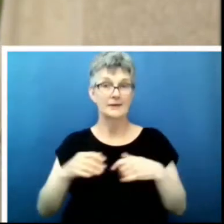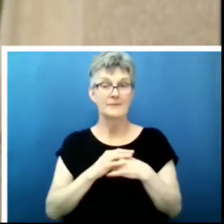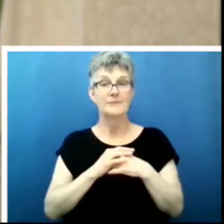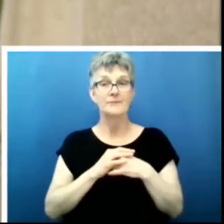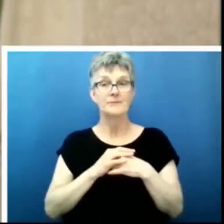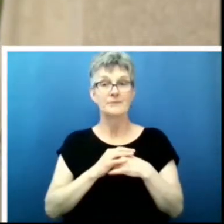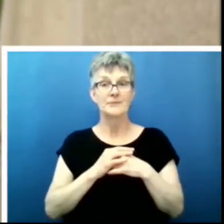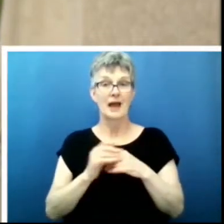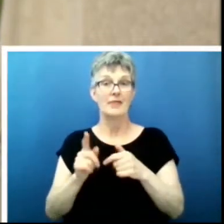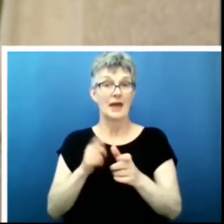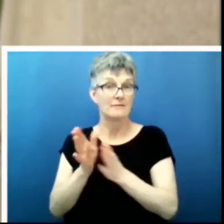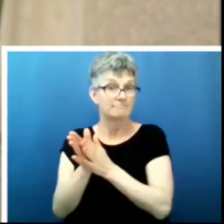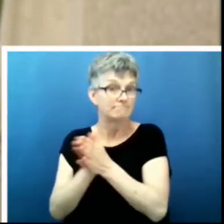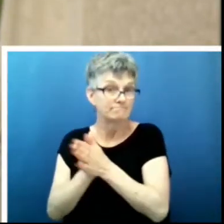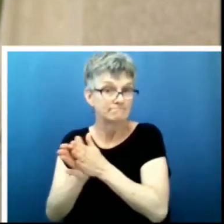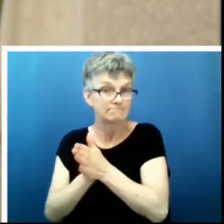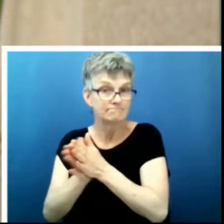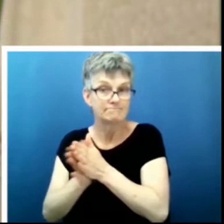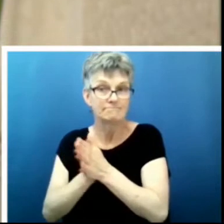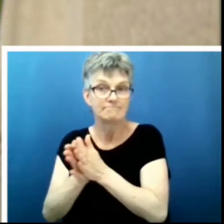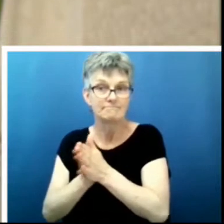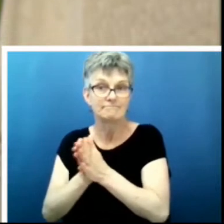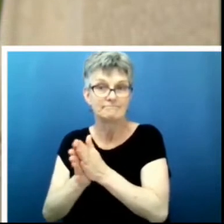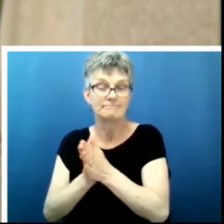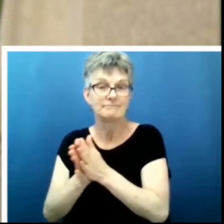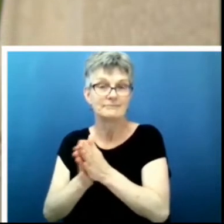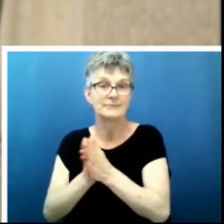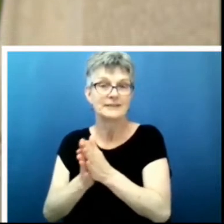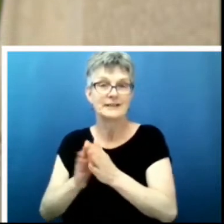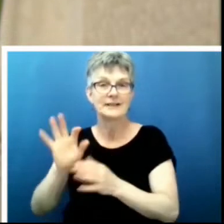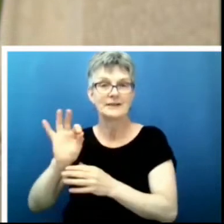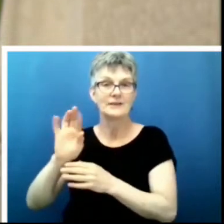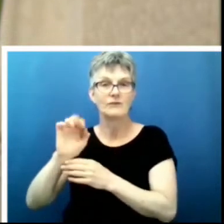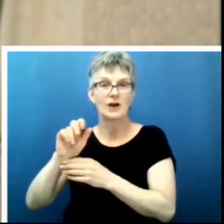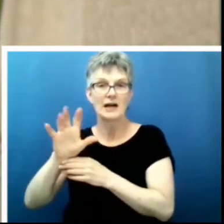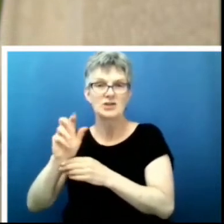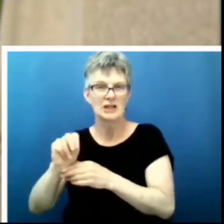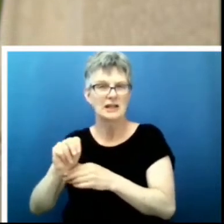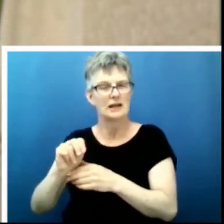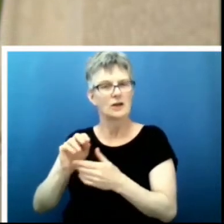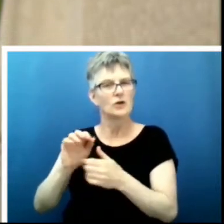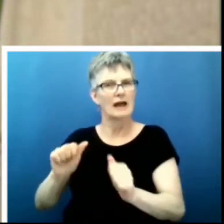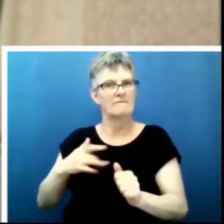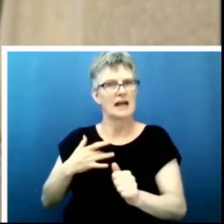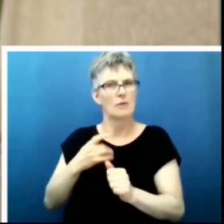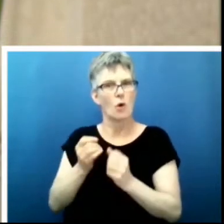And then go ahead and make friction. Woo. Feel the heat building up. And stop.